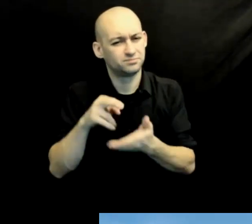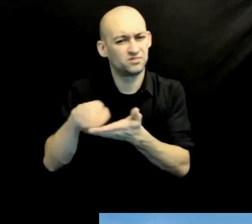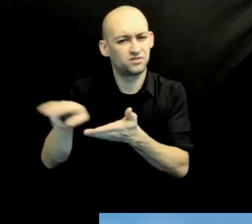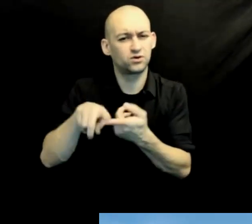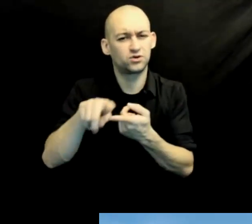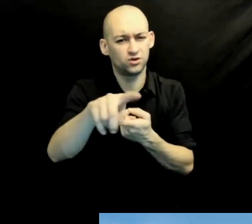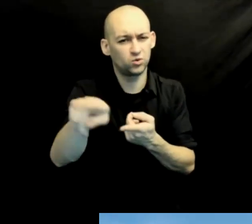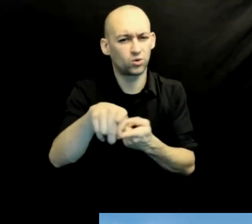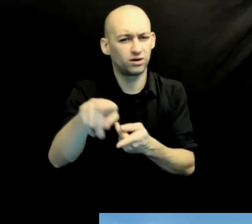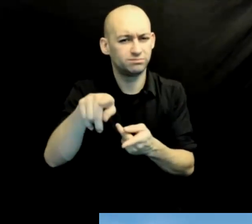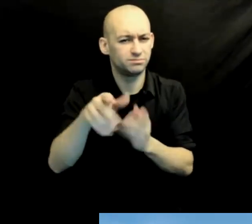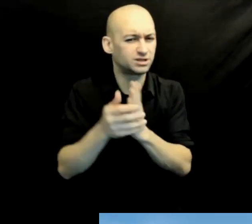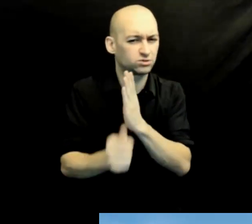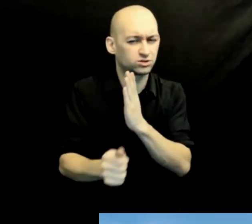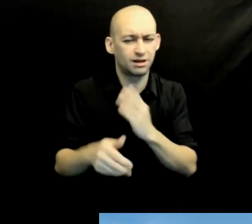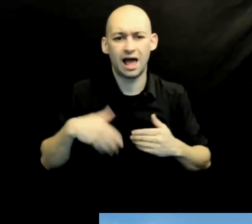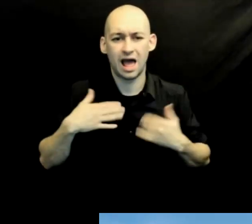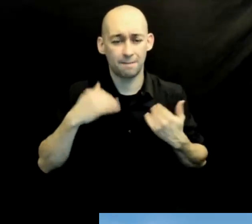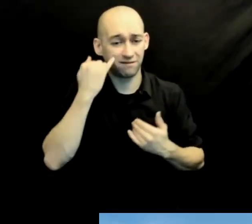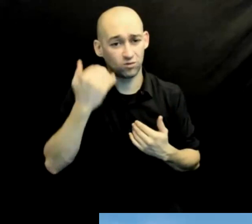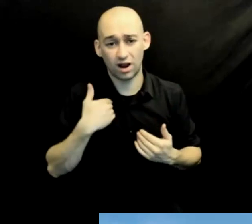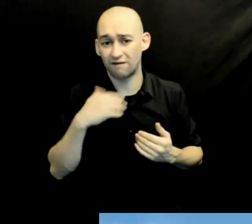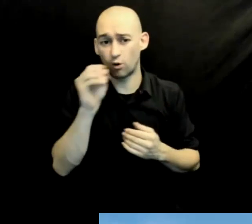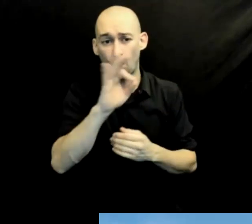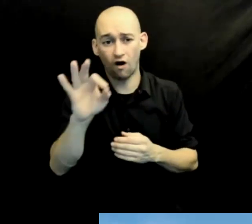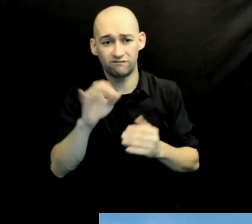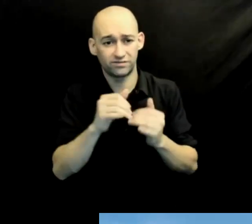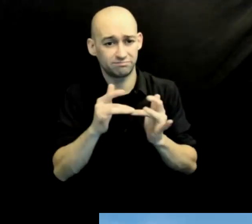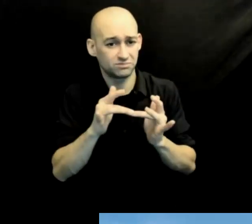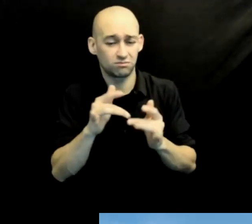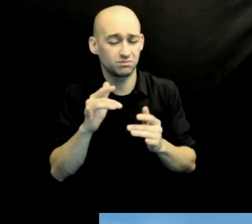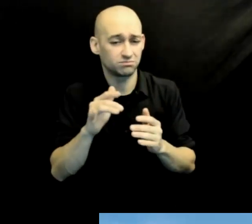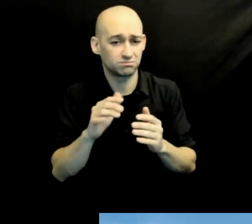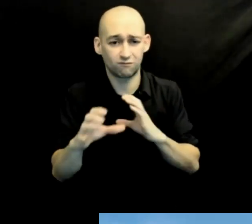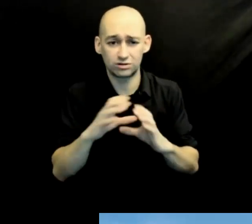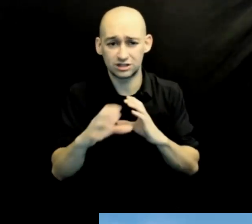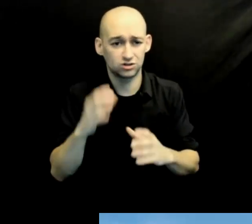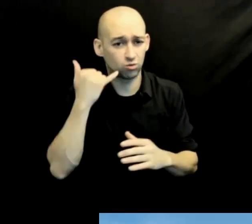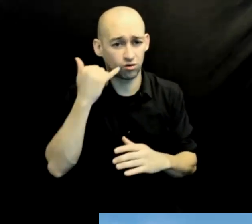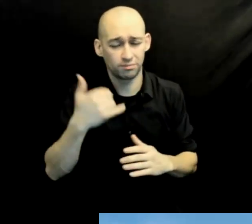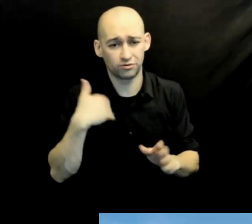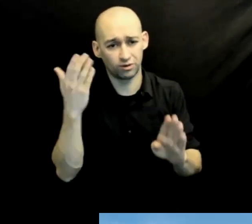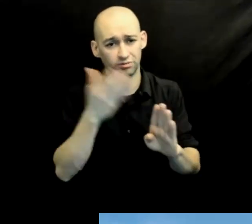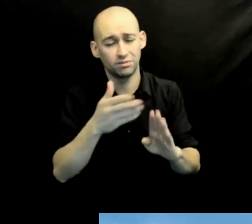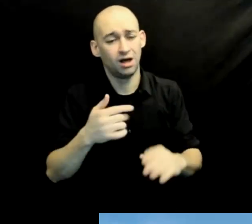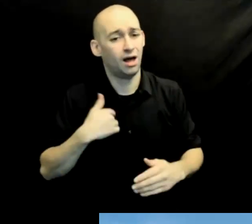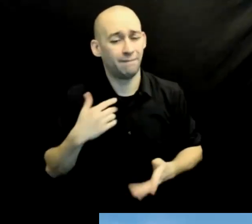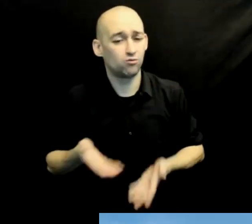we're happy to have an offline conversation about this. My recommendation would be and that I really